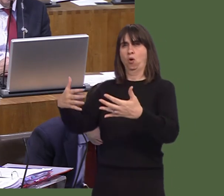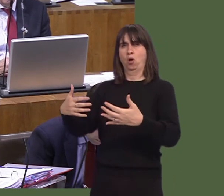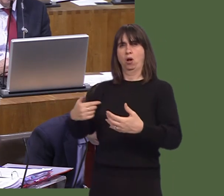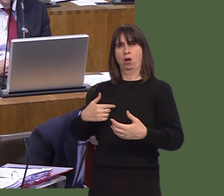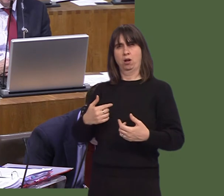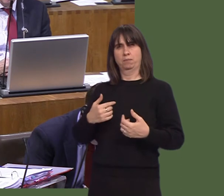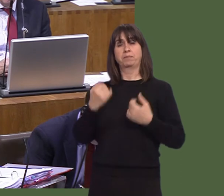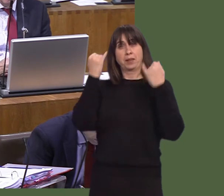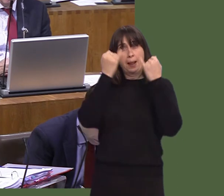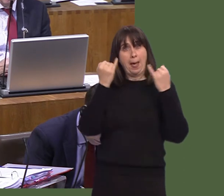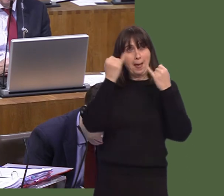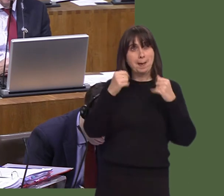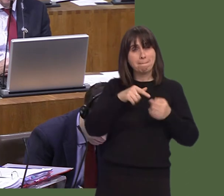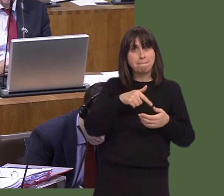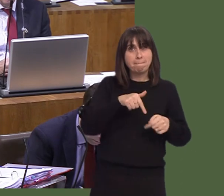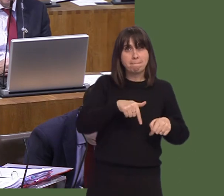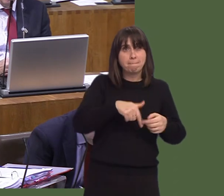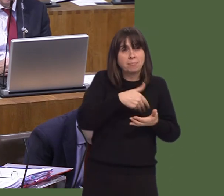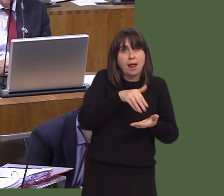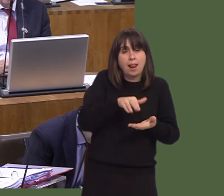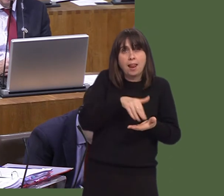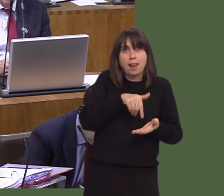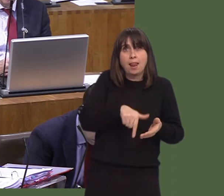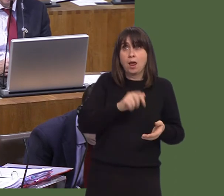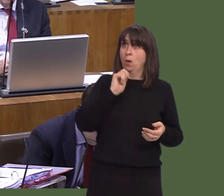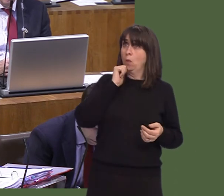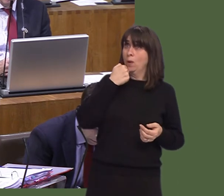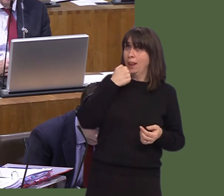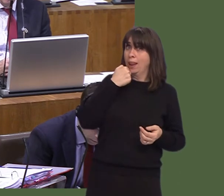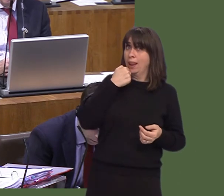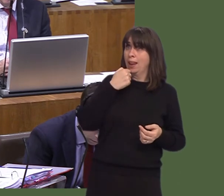group to look at the technologies surrounding financial and professional services, building